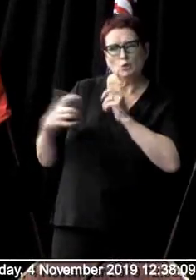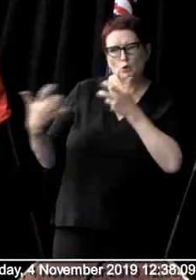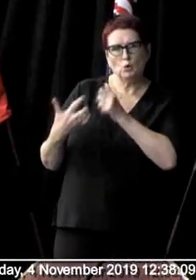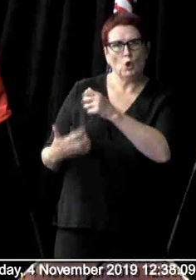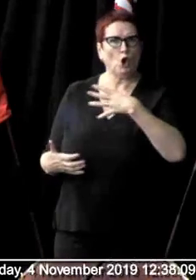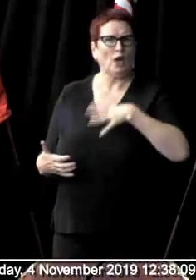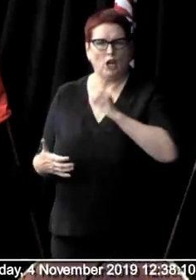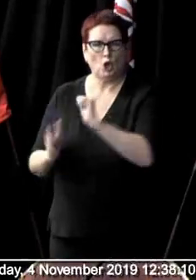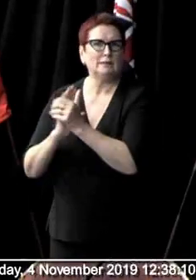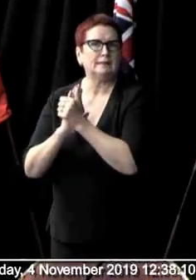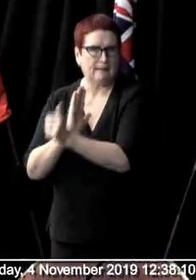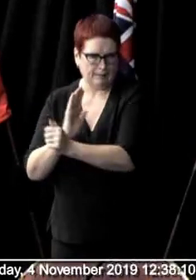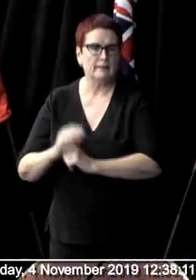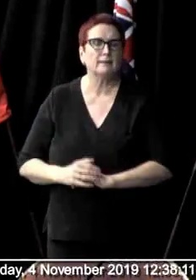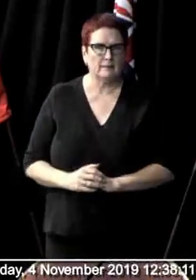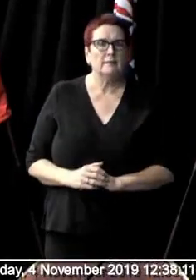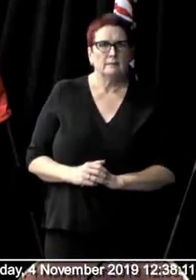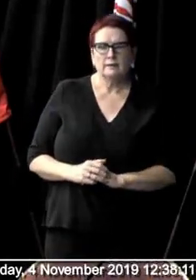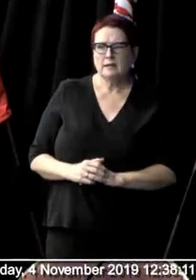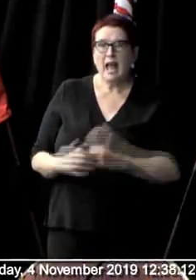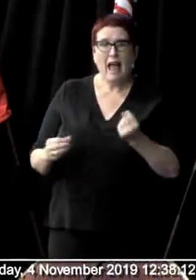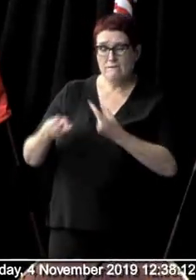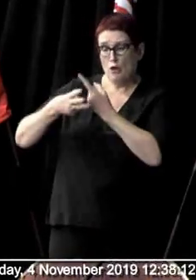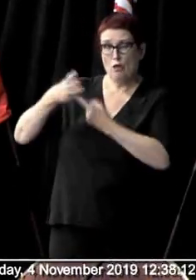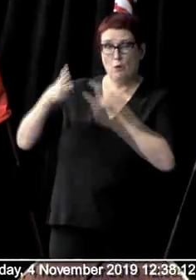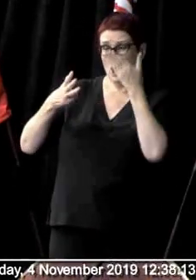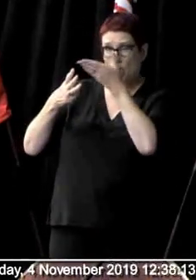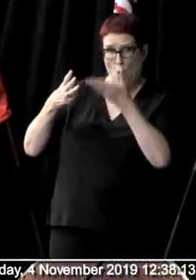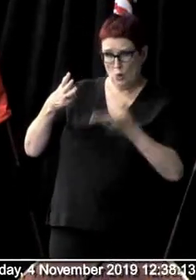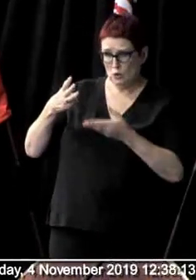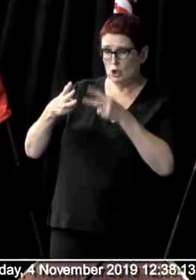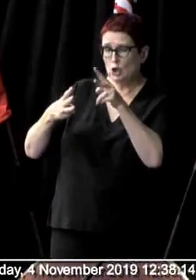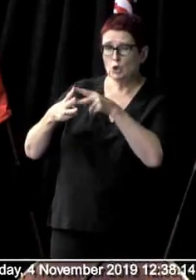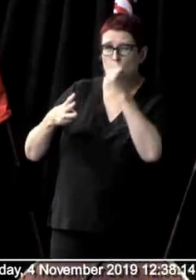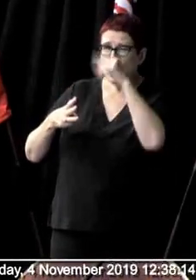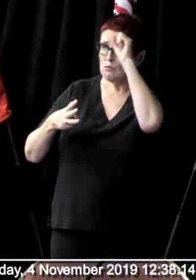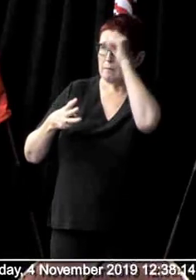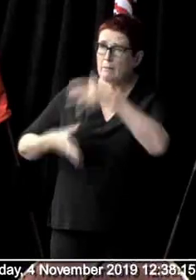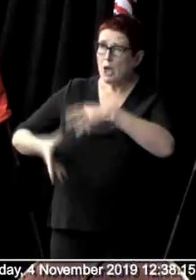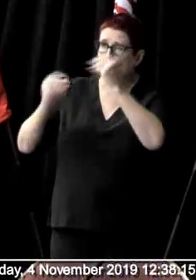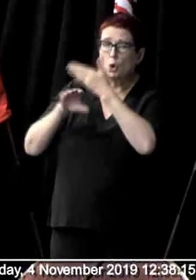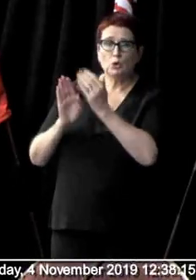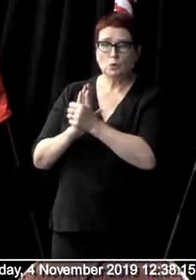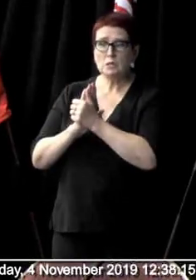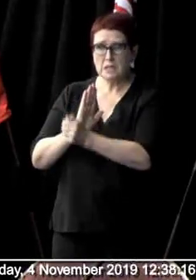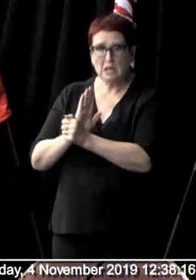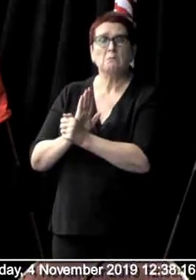There were three goals. The two I can remember was acquiring a new skill which we facilitated that through